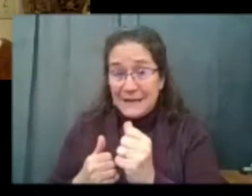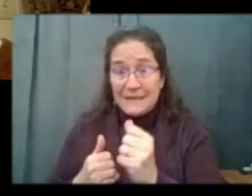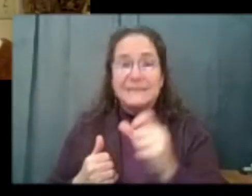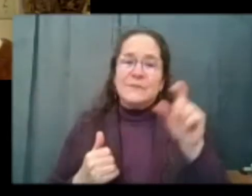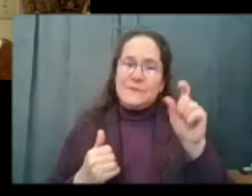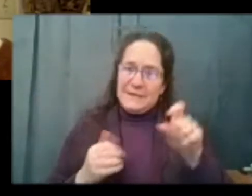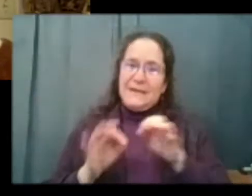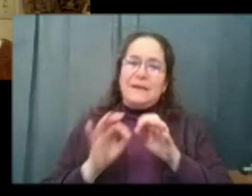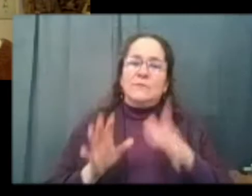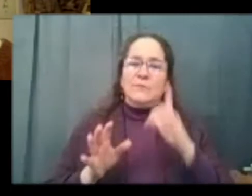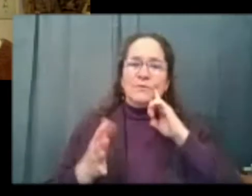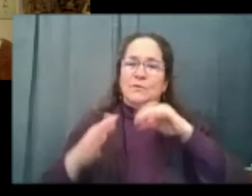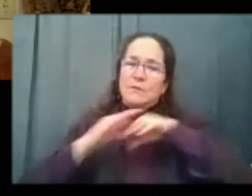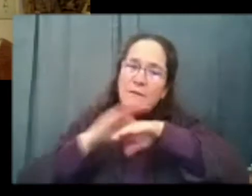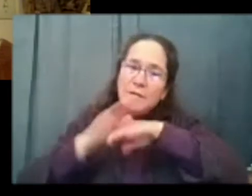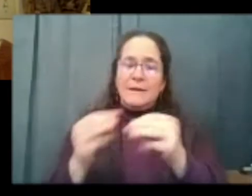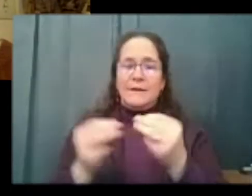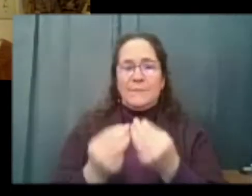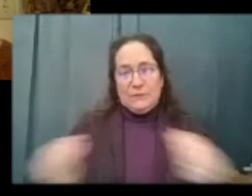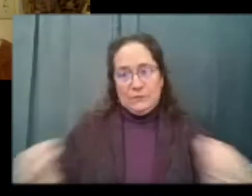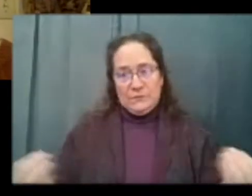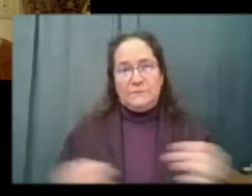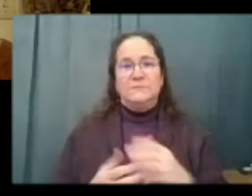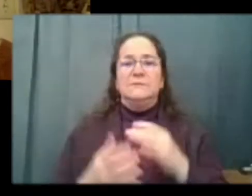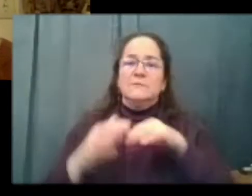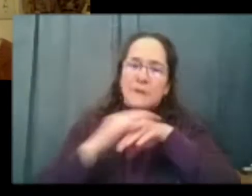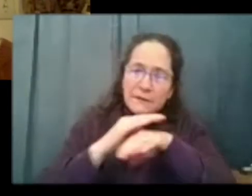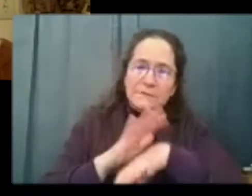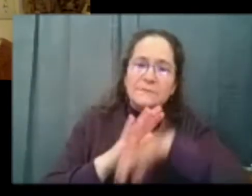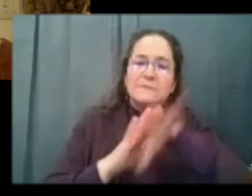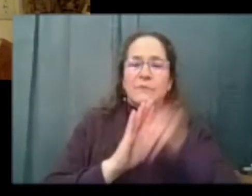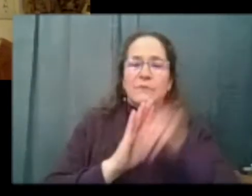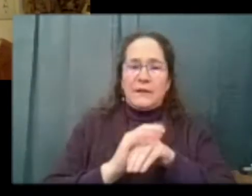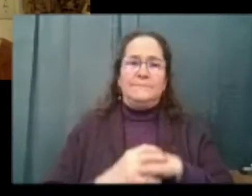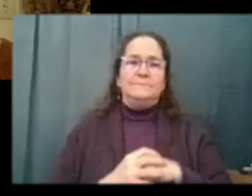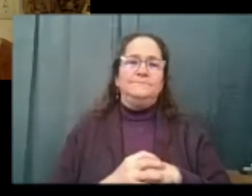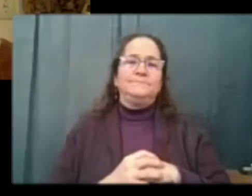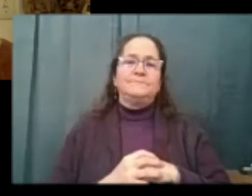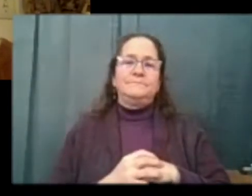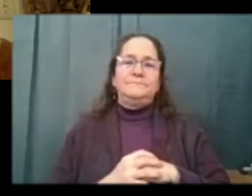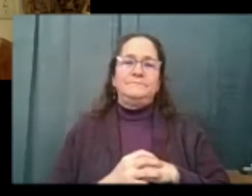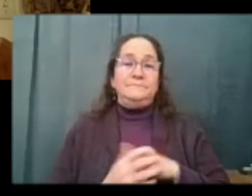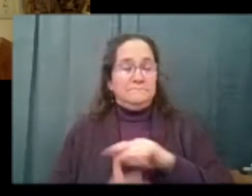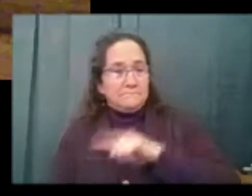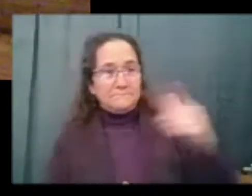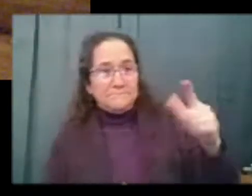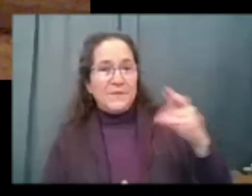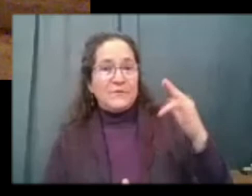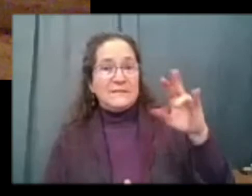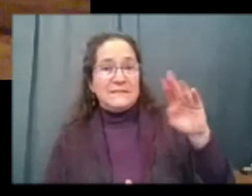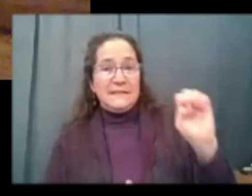Back to you, Christine. Wow, so many things for us to think about. Thank you all.